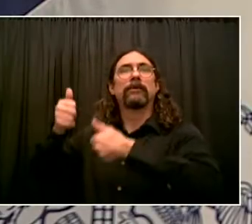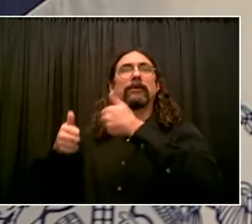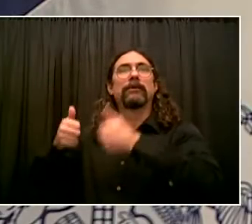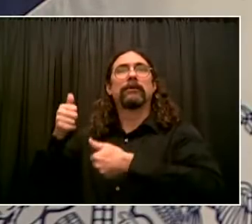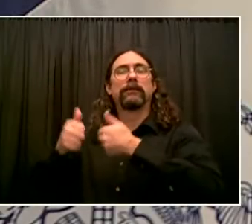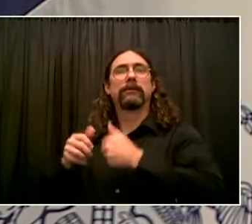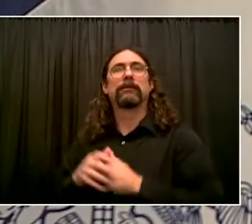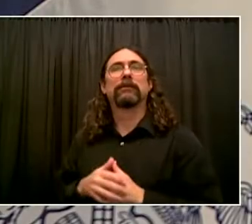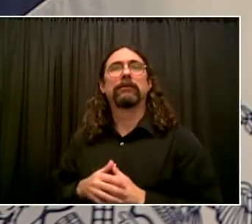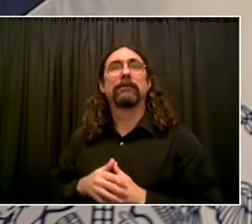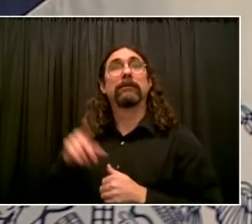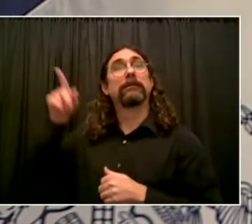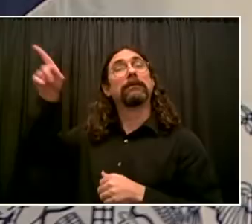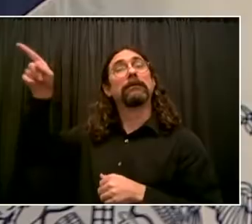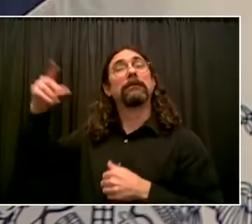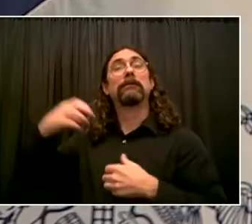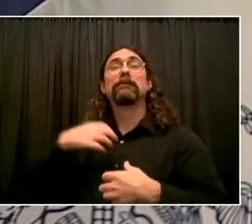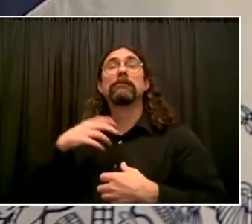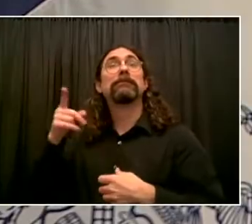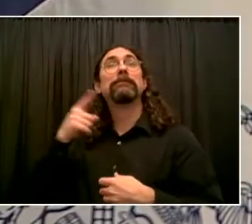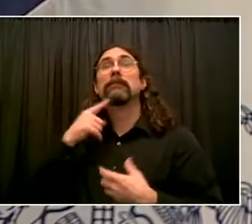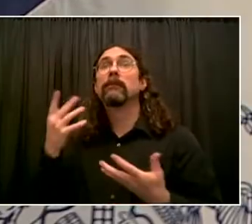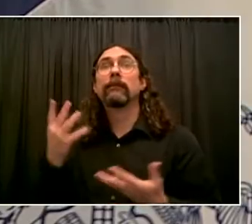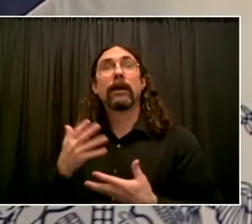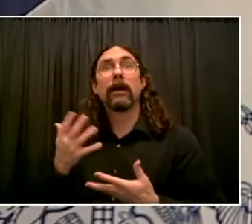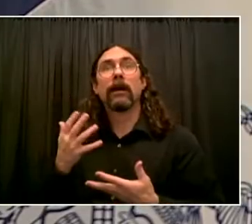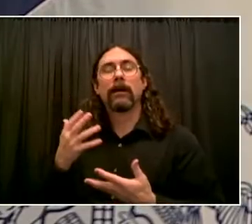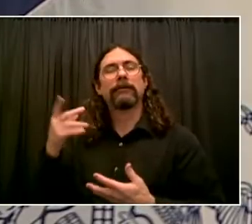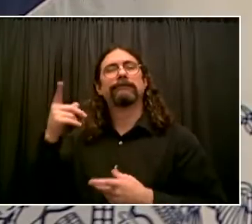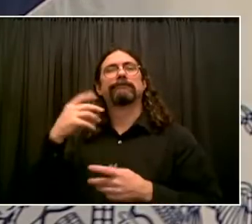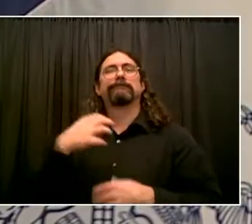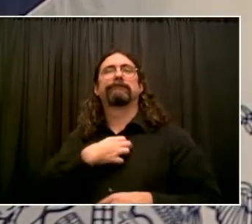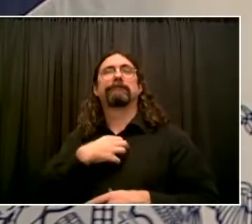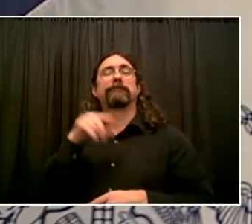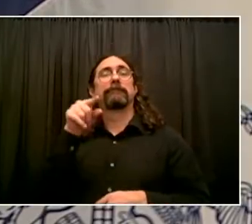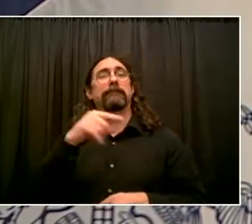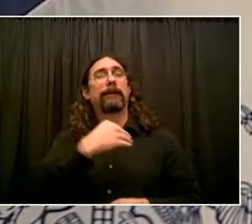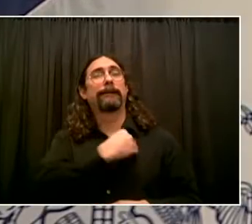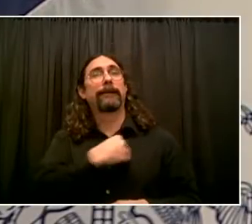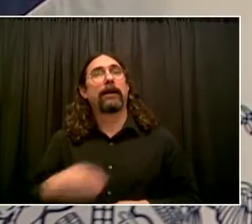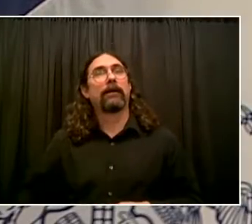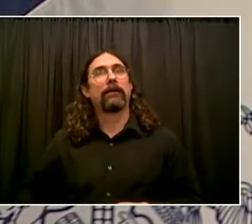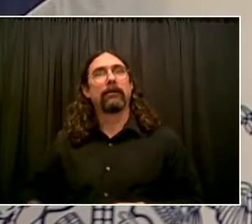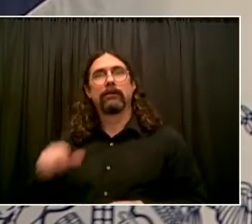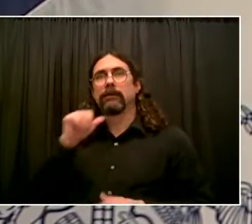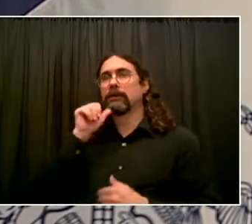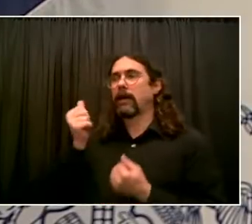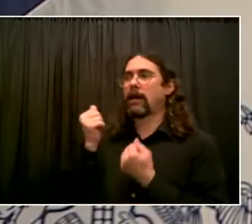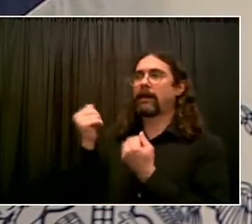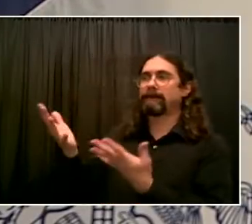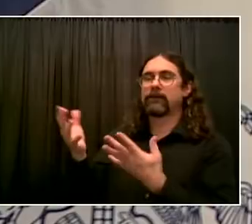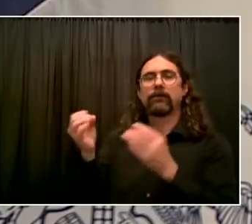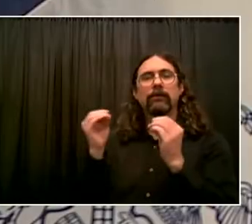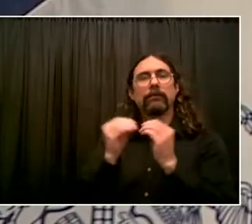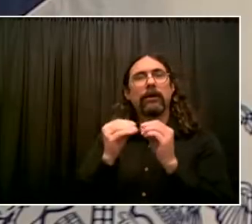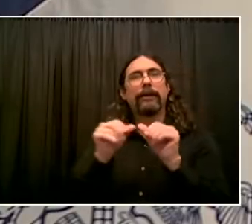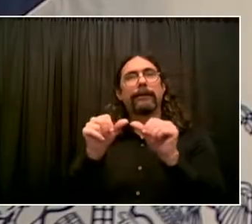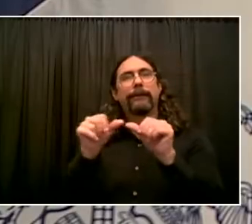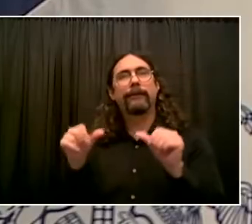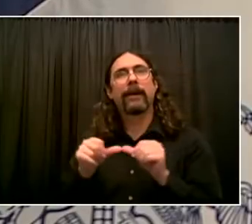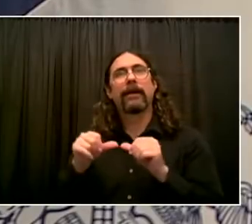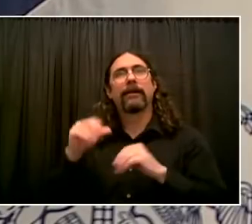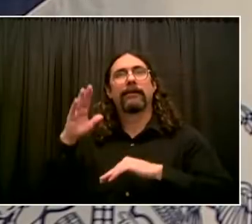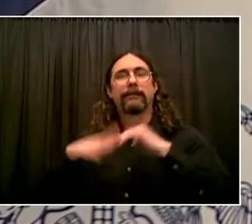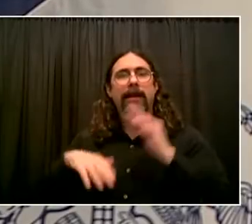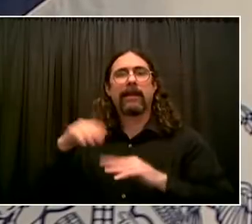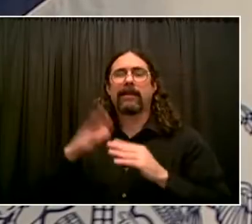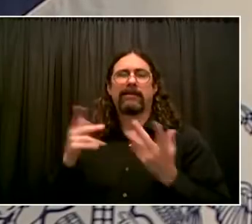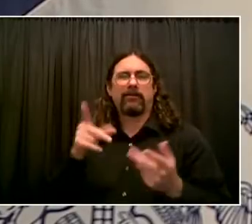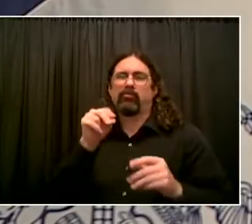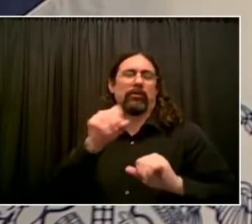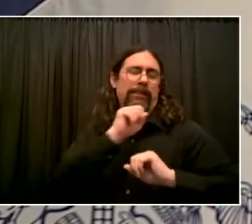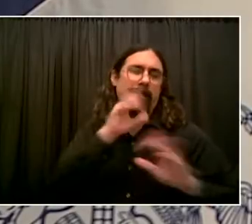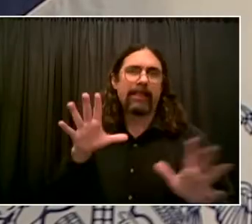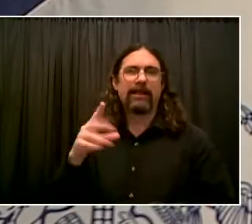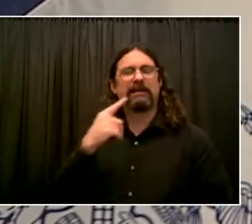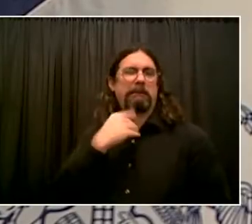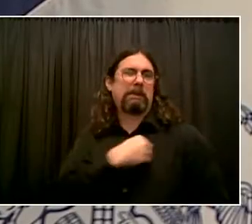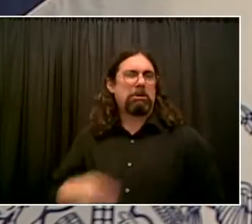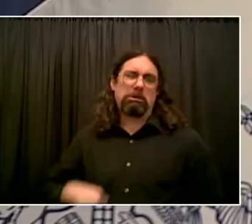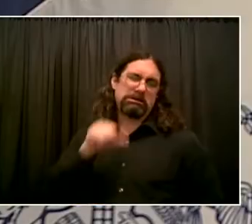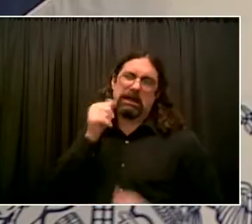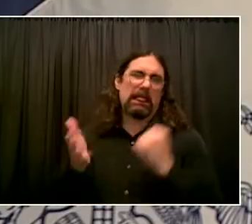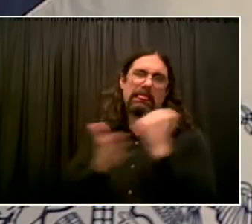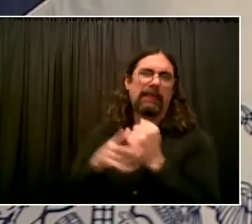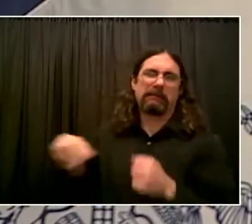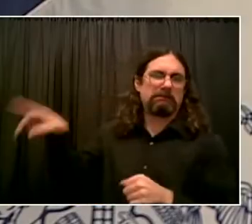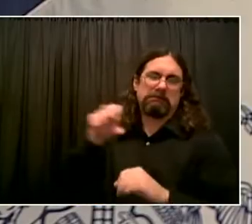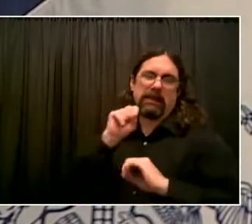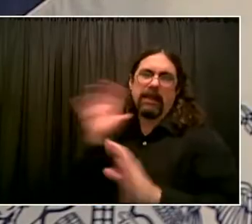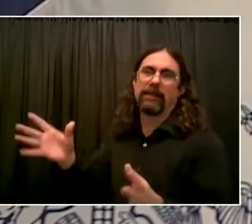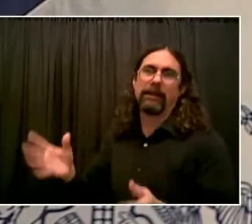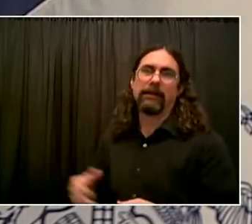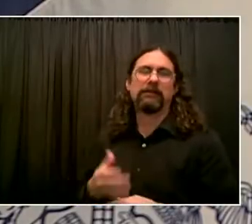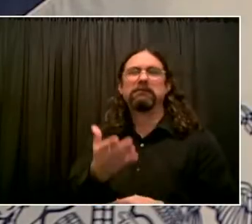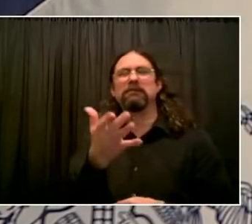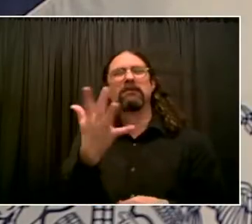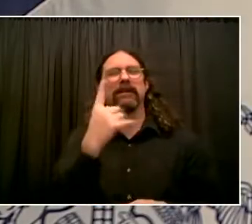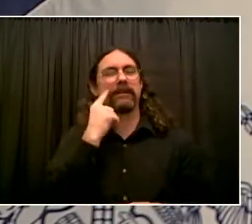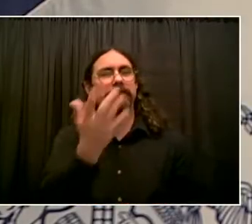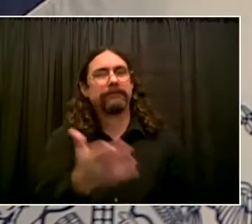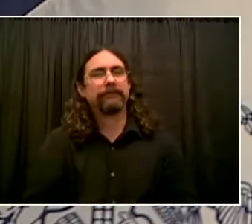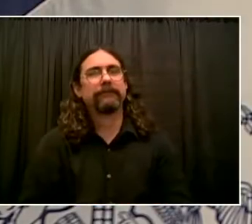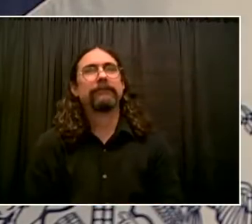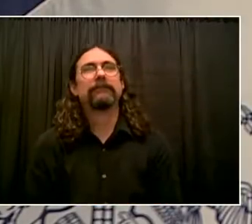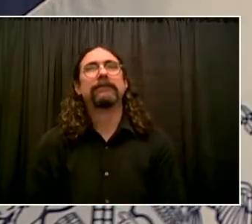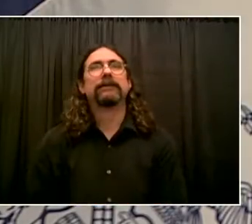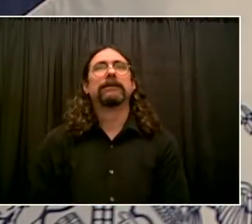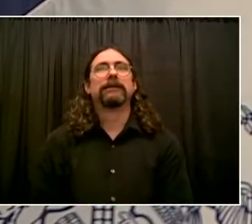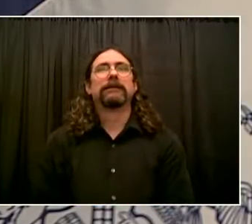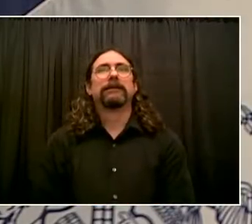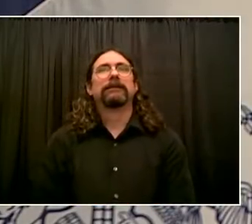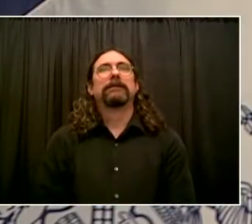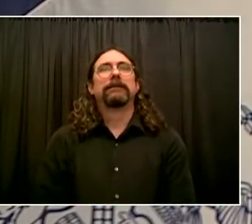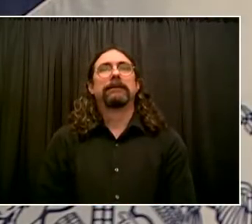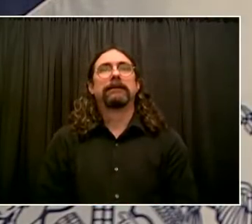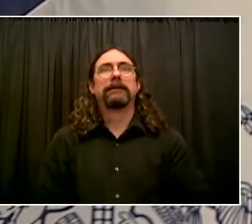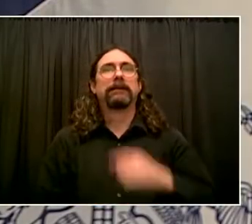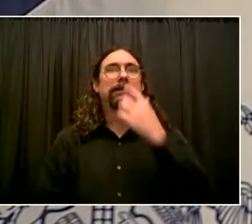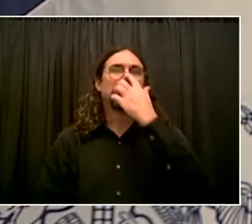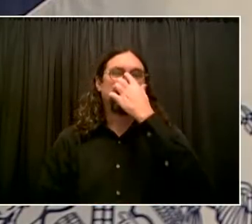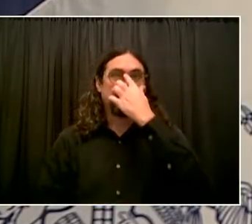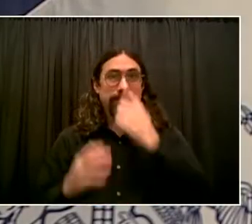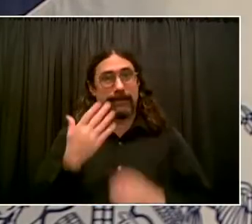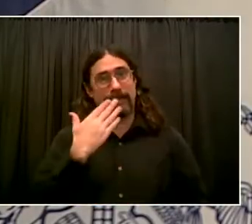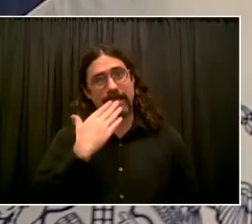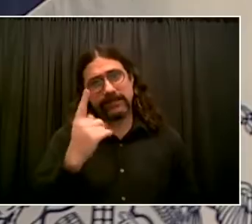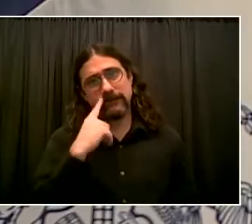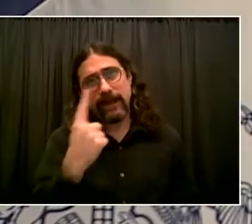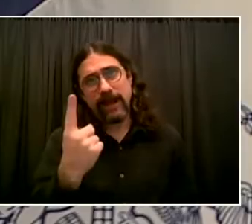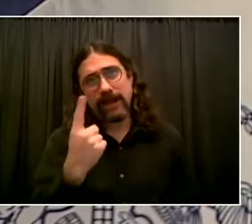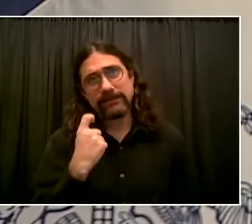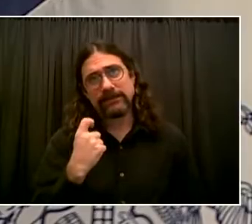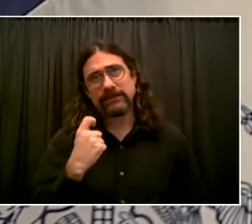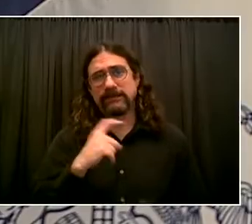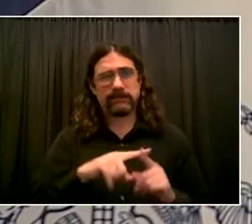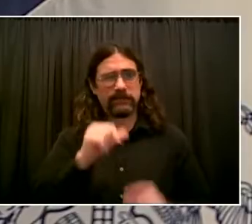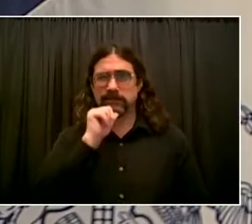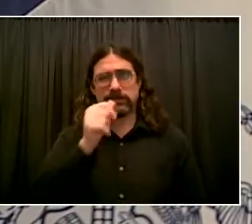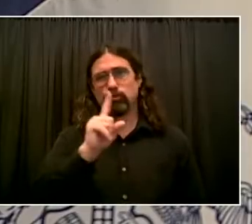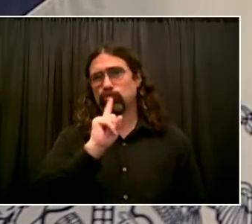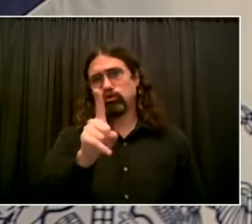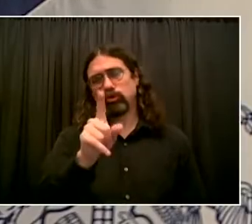OFFERS OF SPACE TO HOLD TRIALS